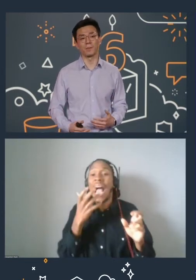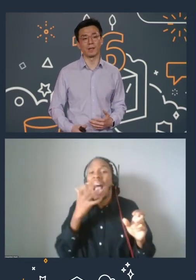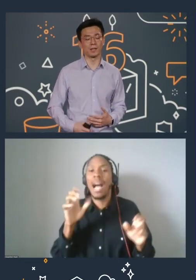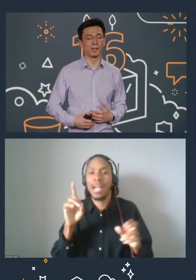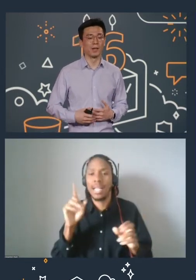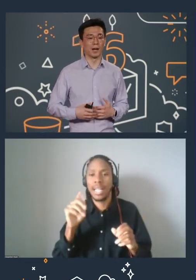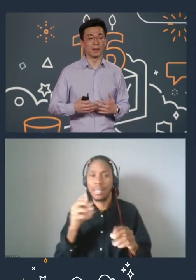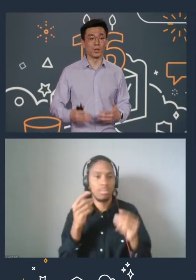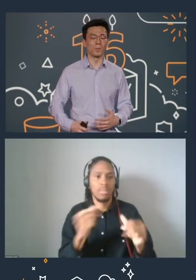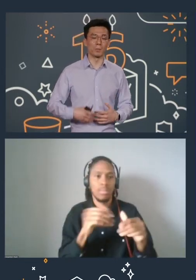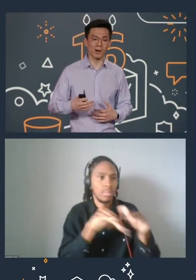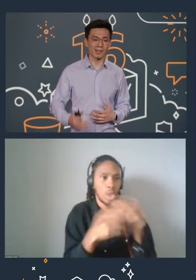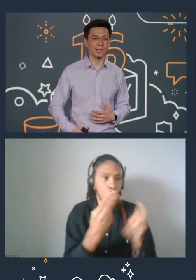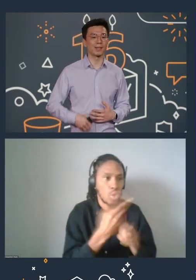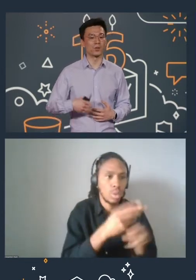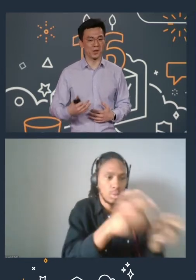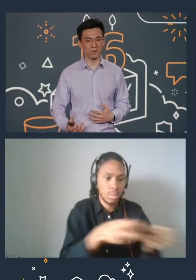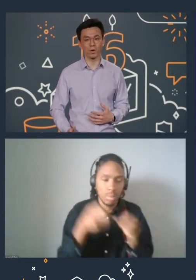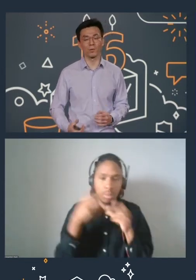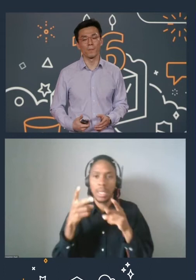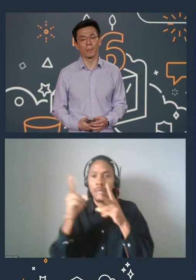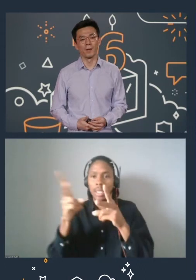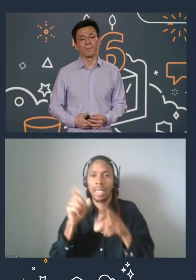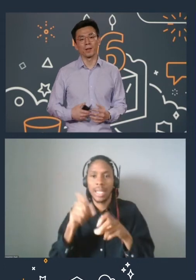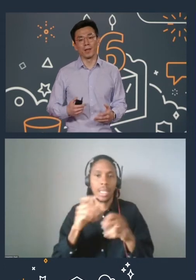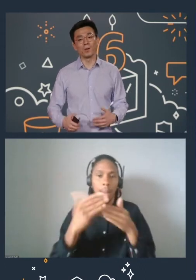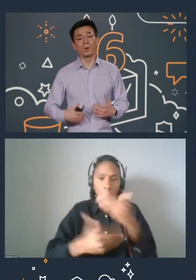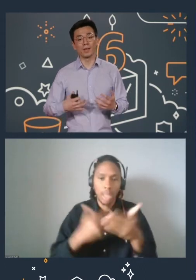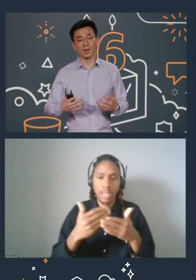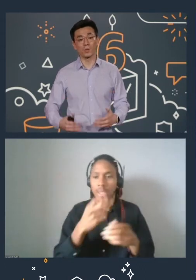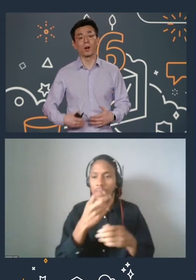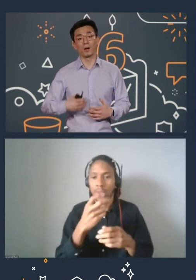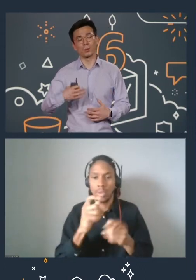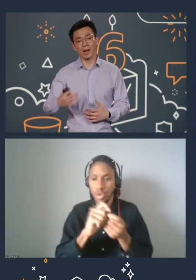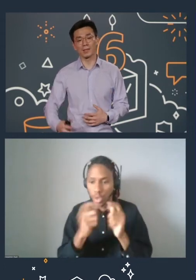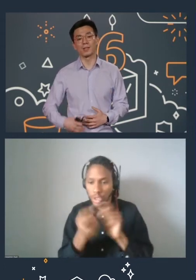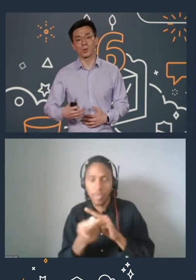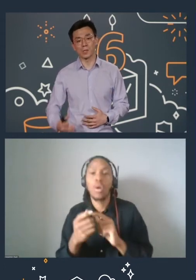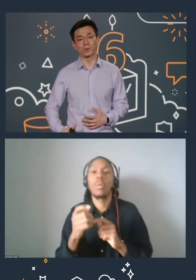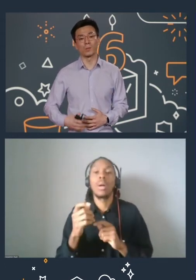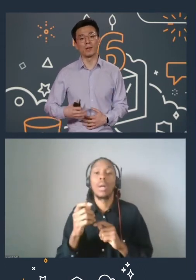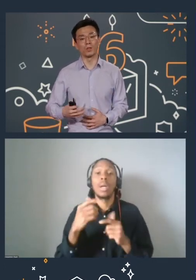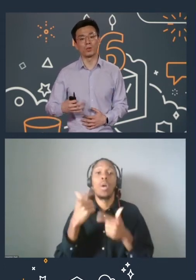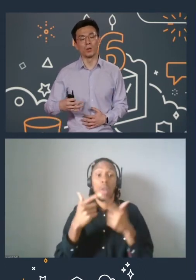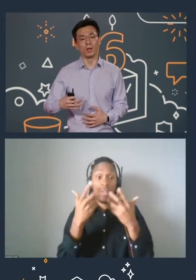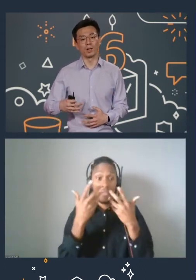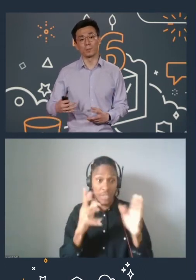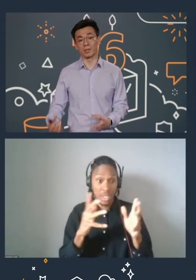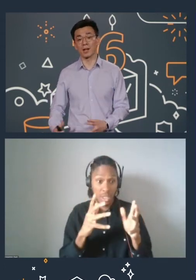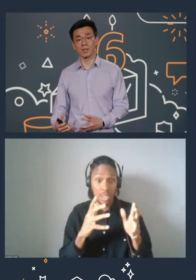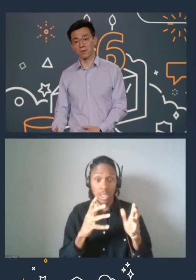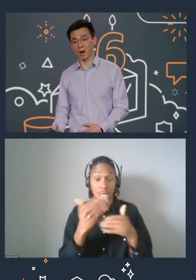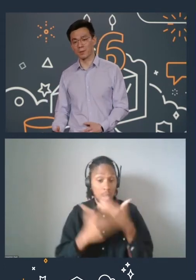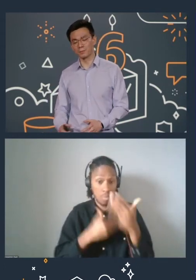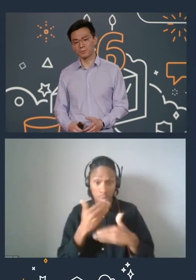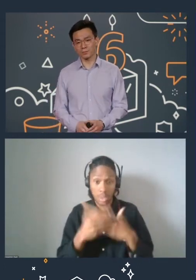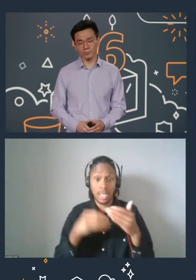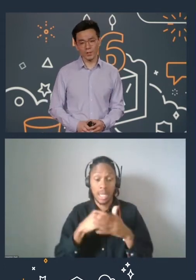because they need to be processed and transformed. And then when they are process and transformed into the production environment,